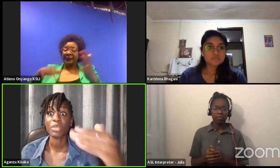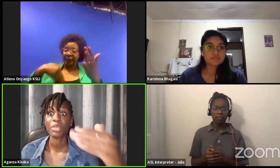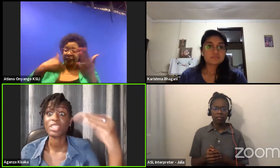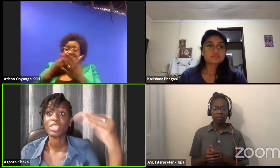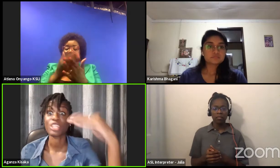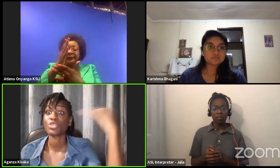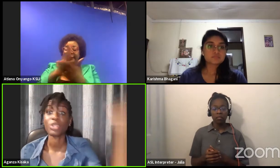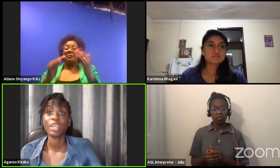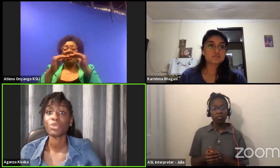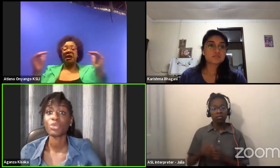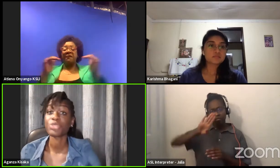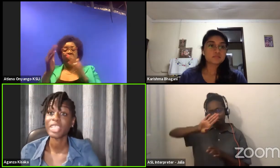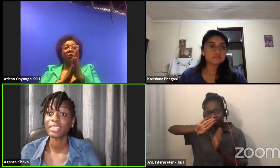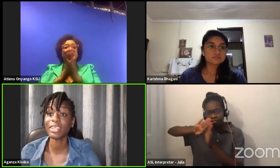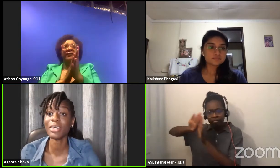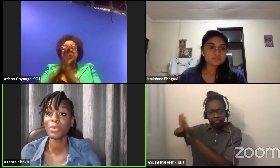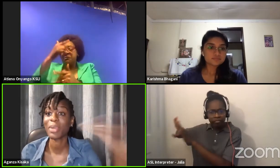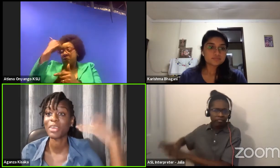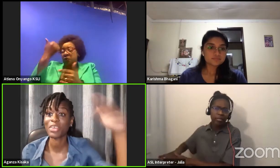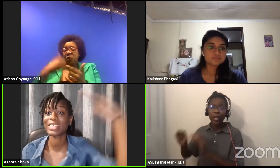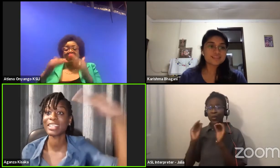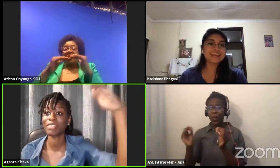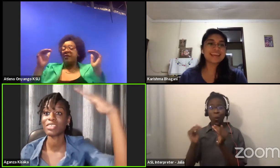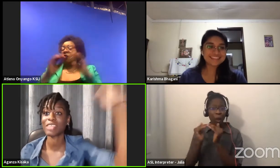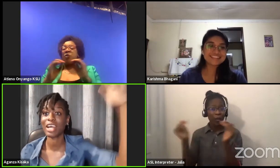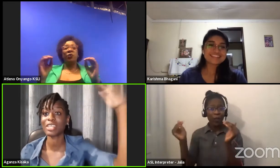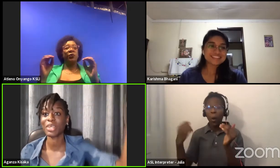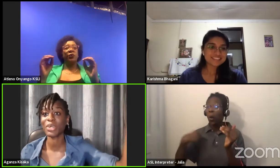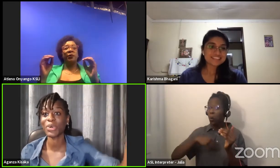because there is no level to reach. We're creating levels as we go.